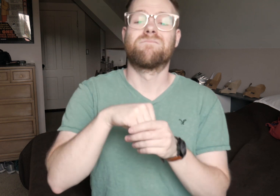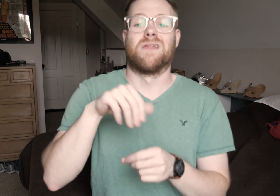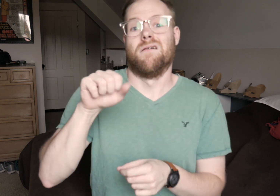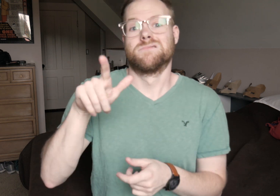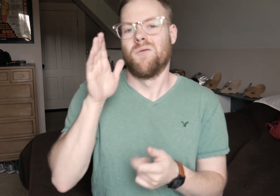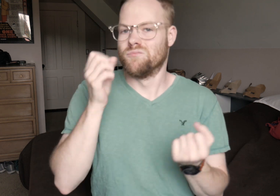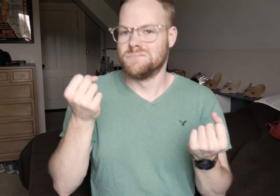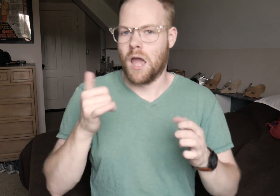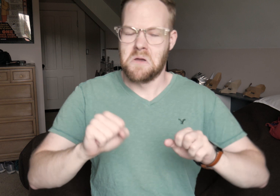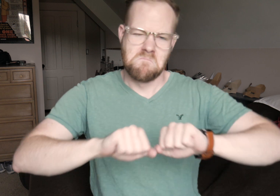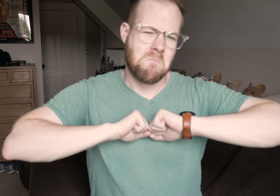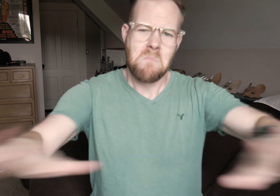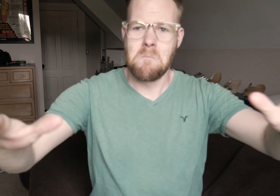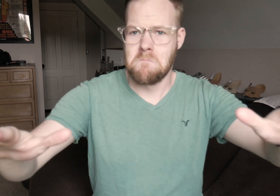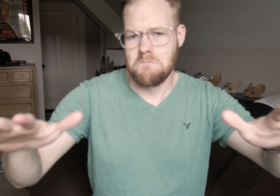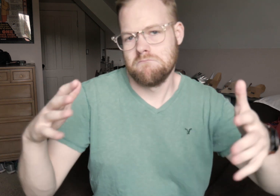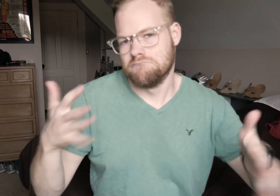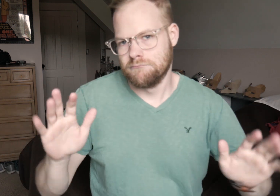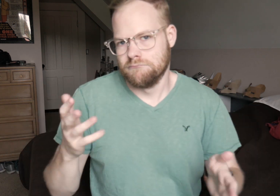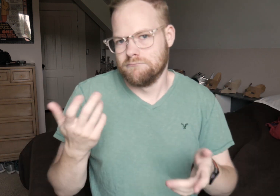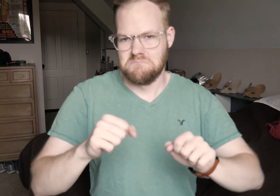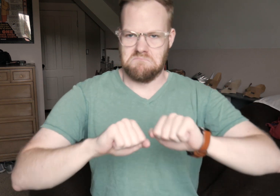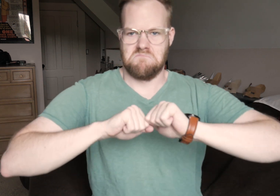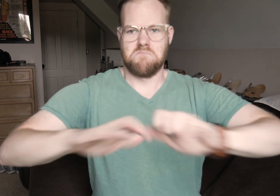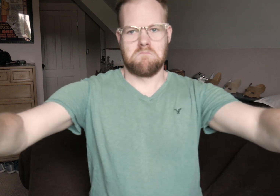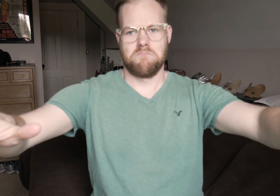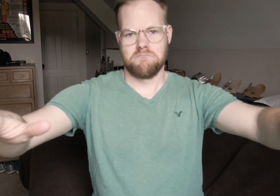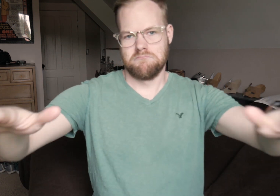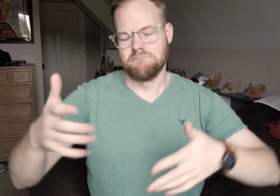In ASL, you would sign it like [spread but moving extremely fast].